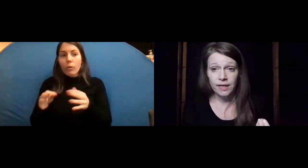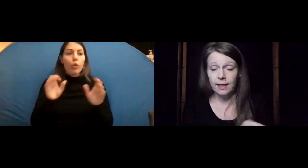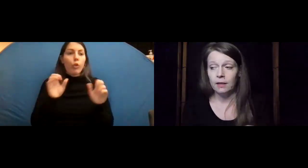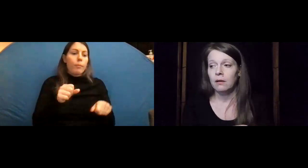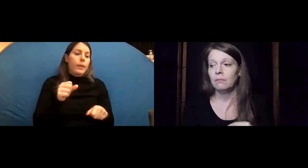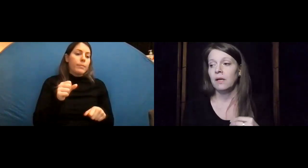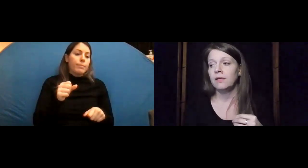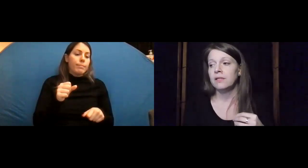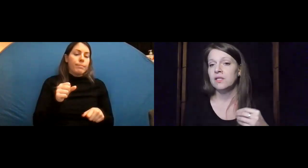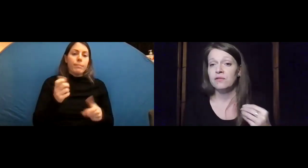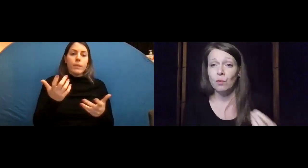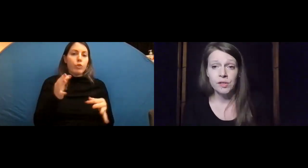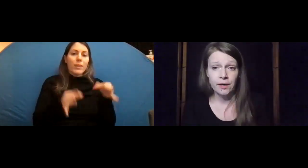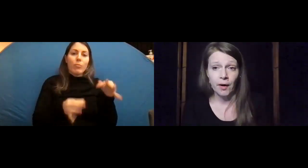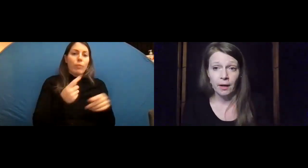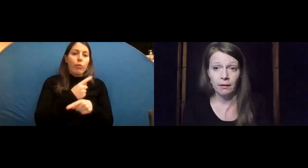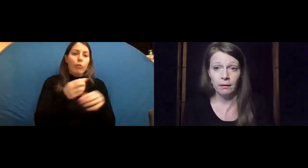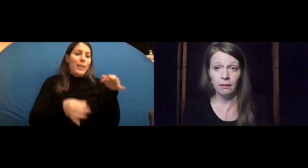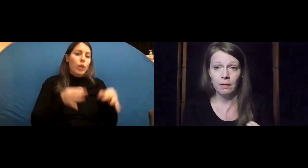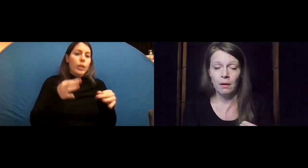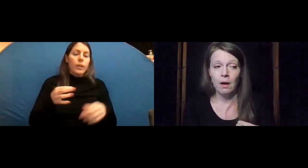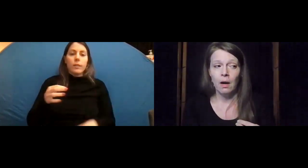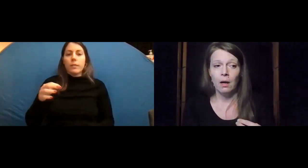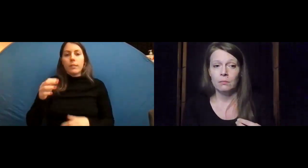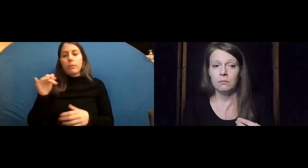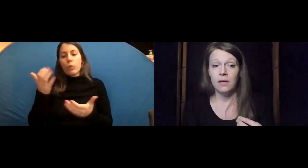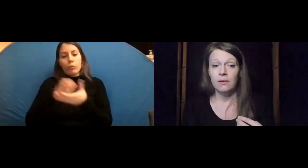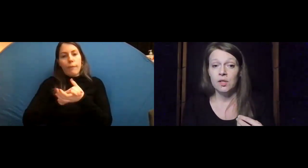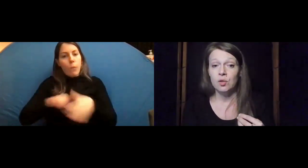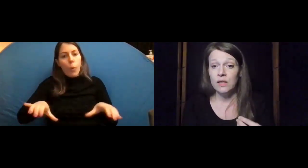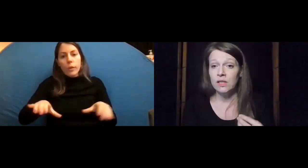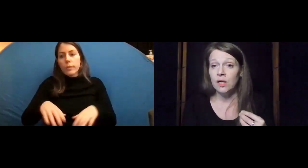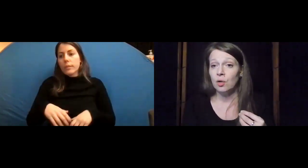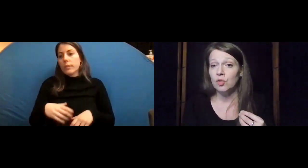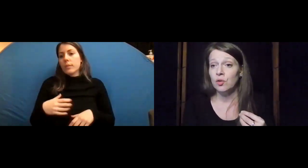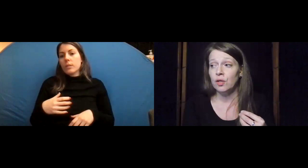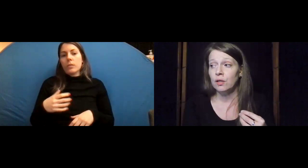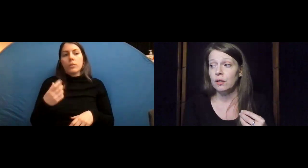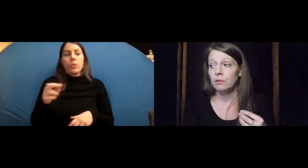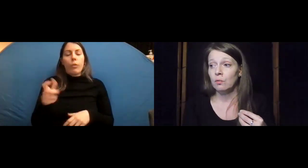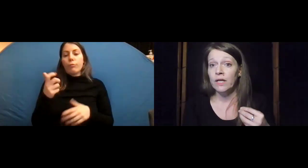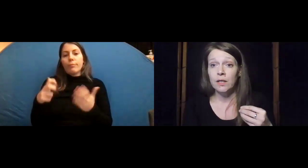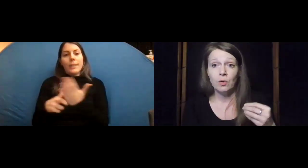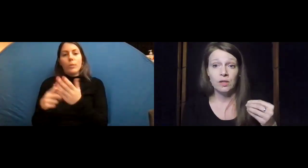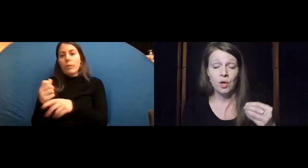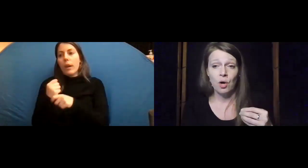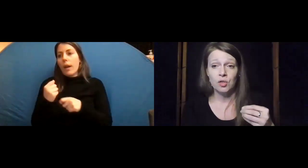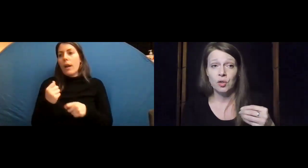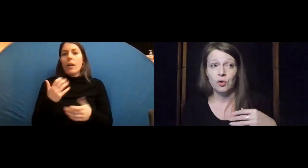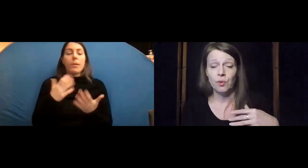interpreter to appear for court maybe it's a hearing for your ticket, maybe it's a divorce